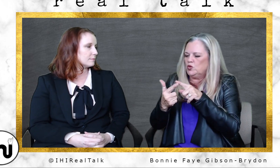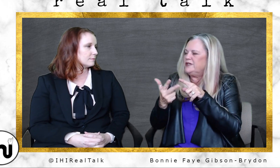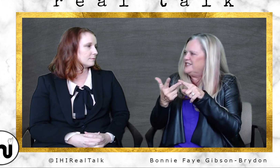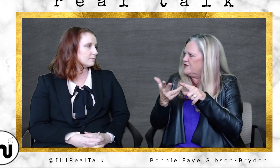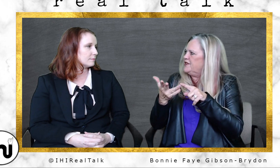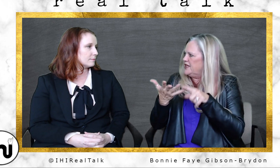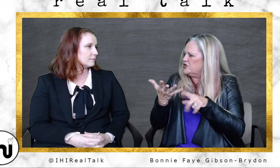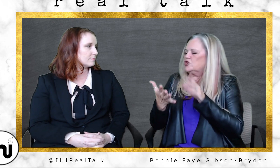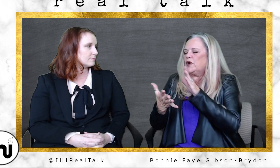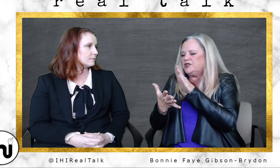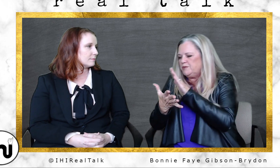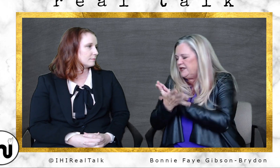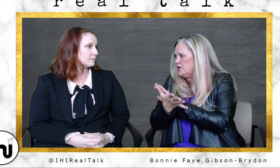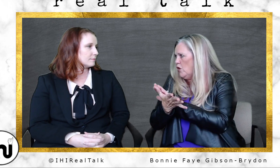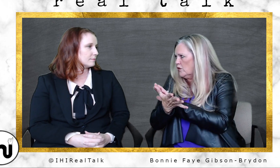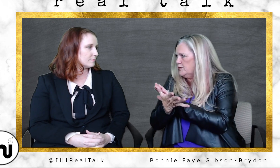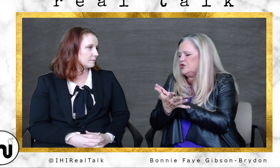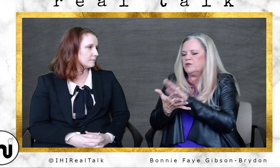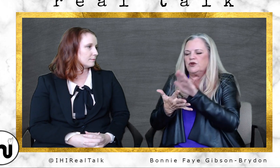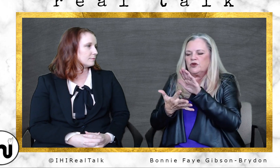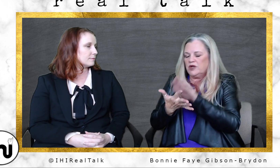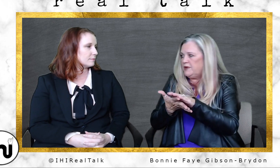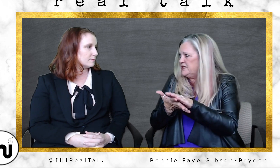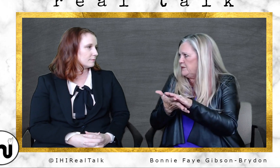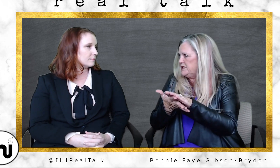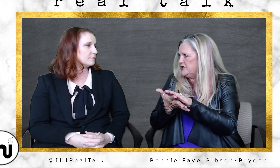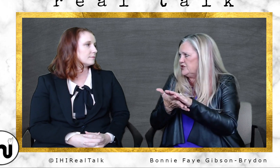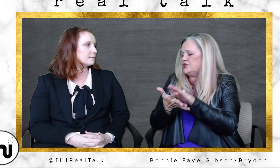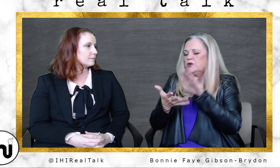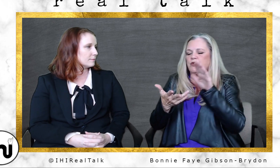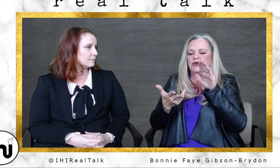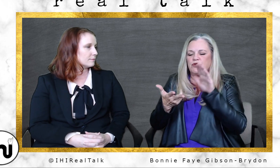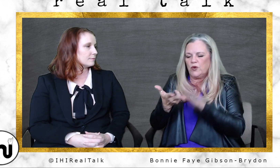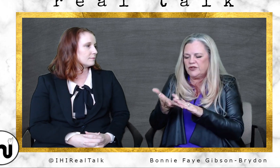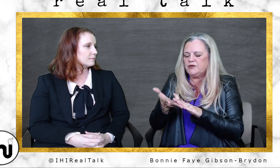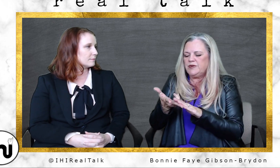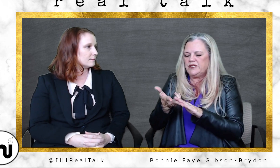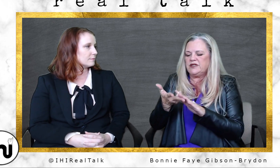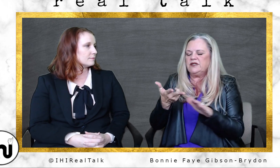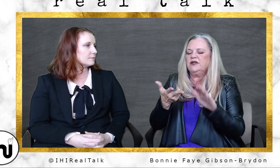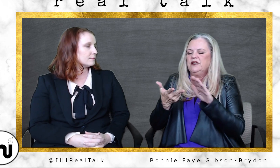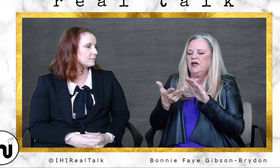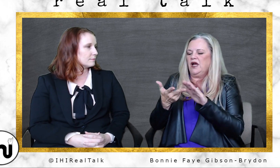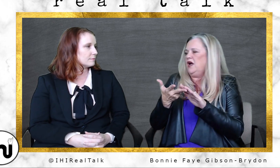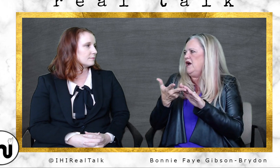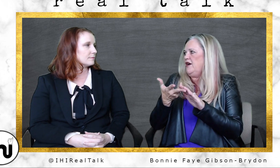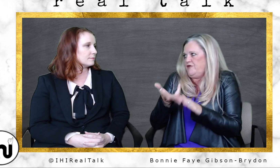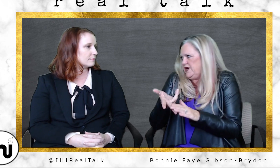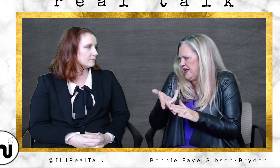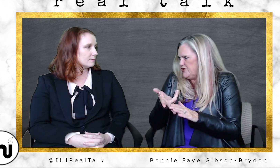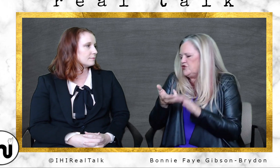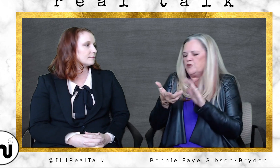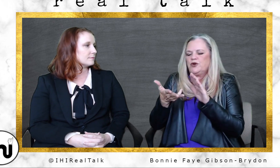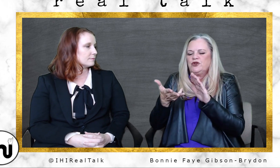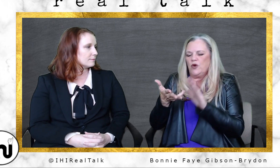different things. You're going to be courtroom interpreter. You're going to be a deposition interpreter. You're going to be a freelance interpreter. You're going